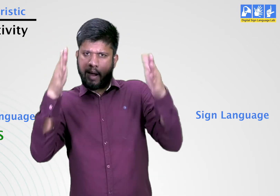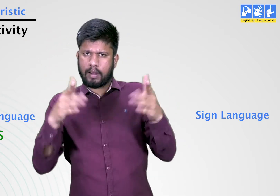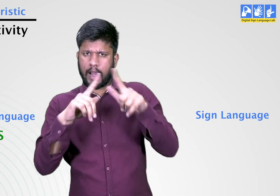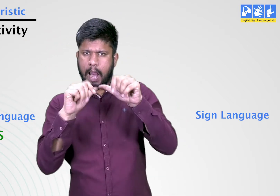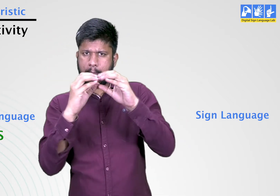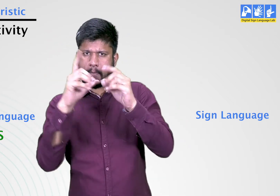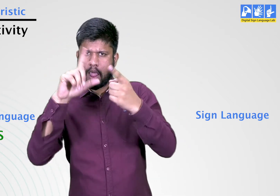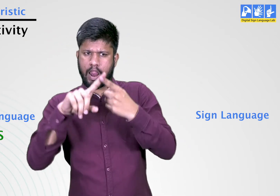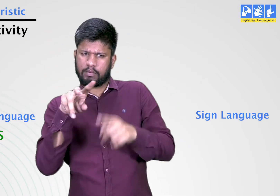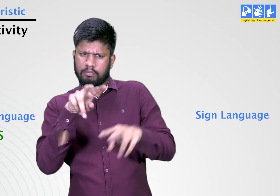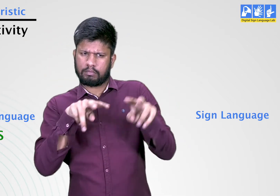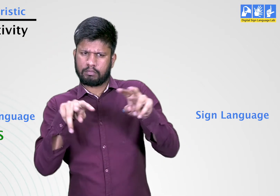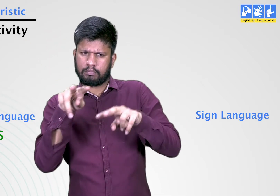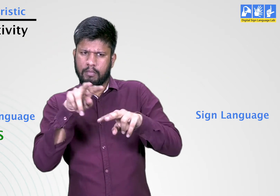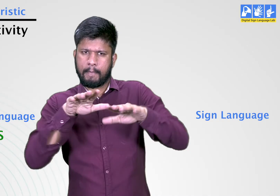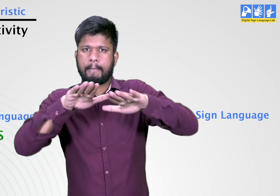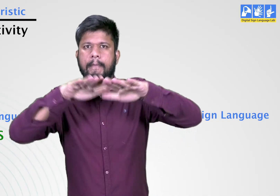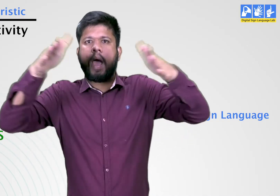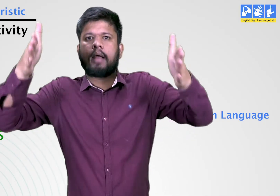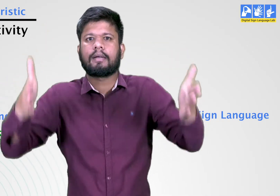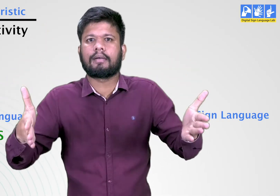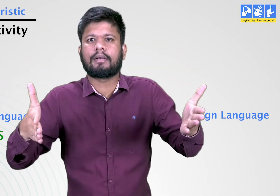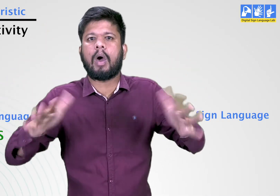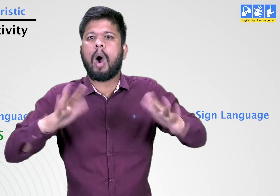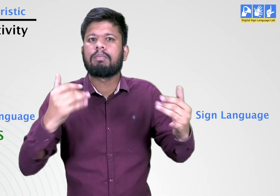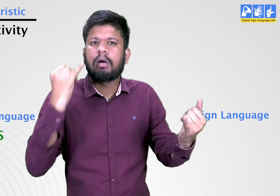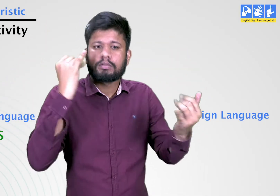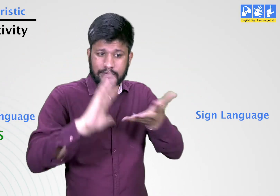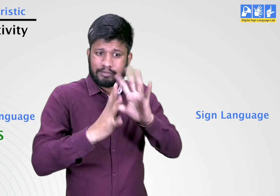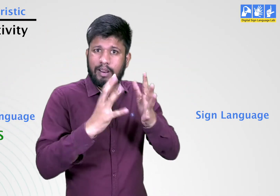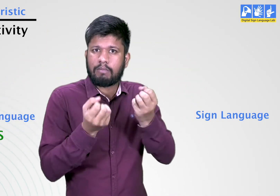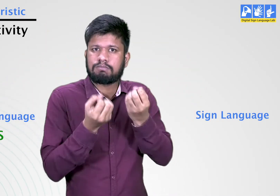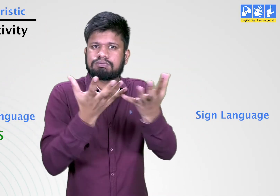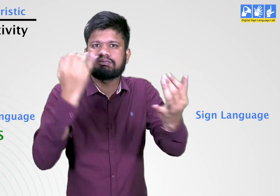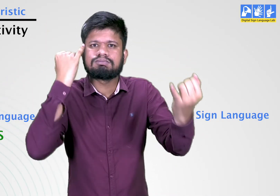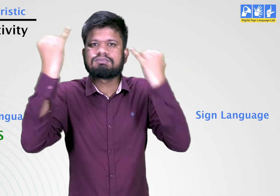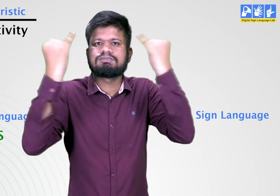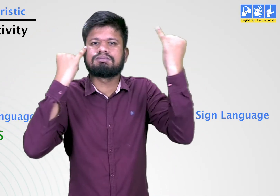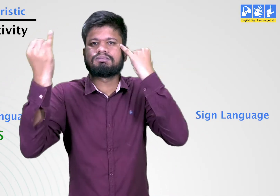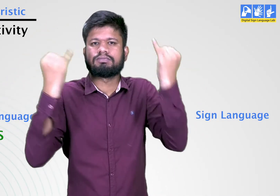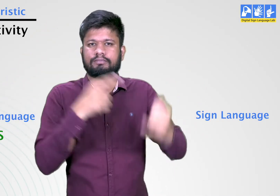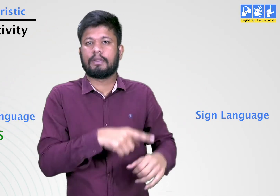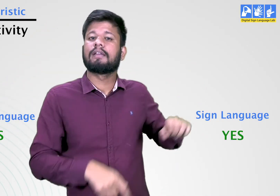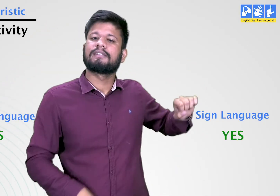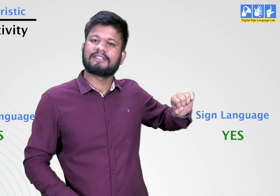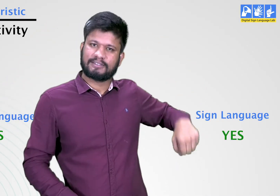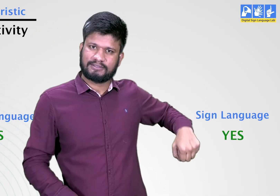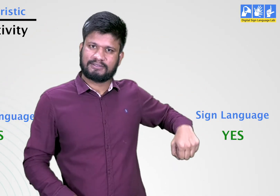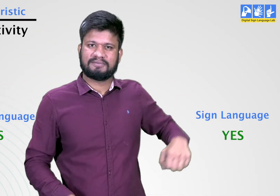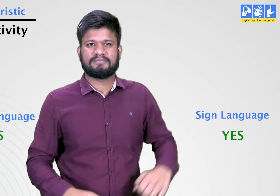Likewise the sign for table justifies its feature or appearance. So, yes creativity is there in sign language too.